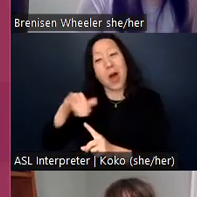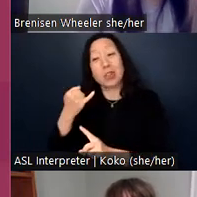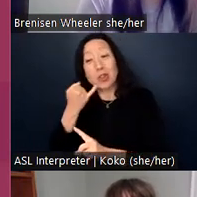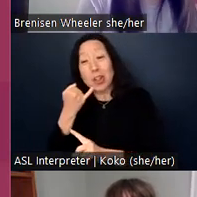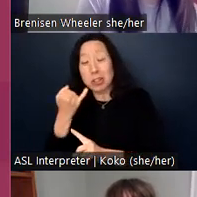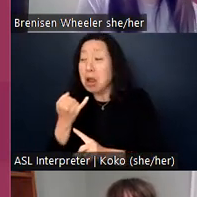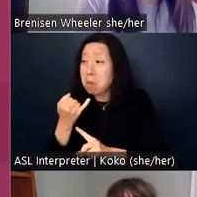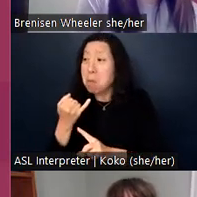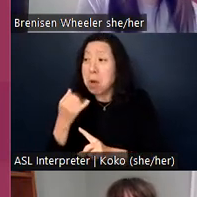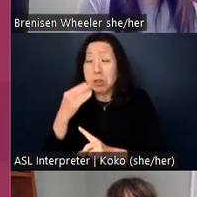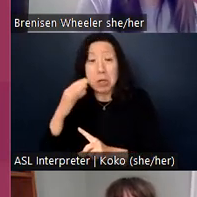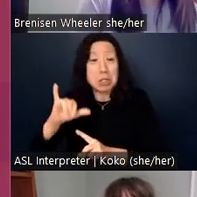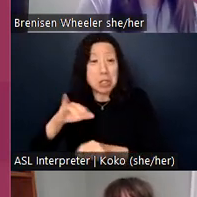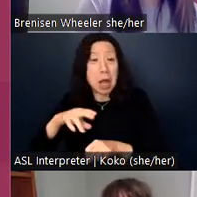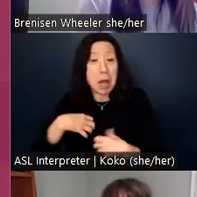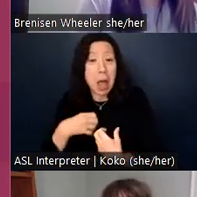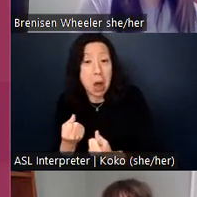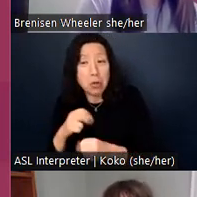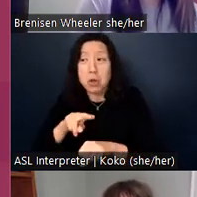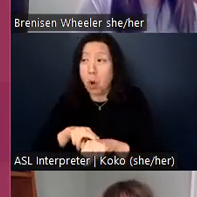right? 12:31:20 So it's no response to experiencing